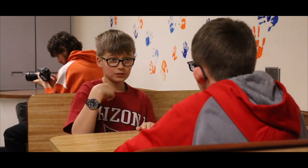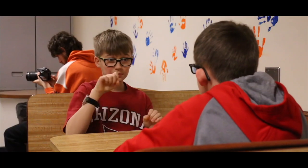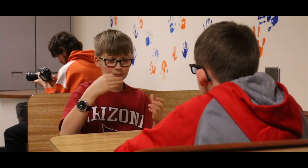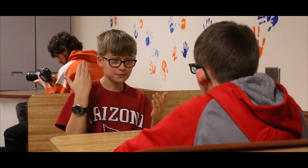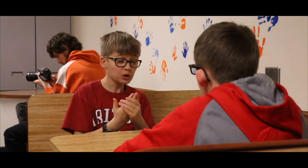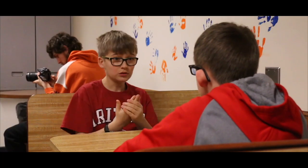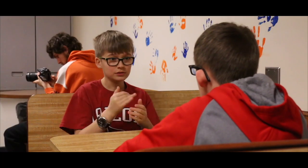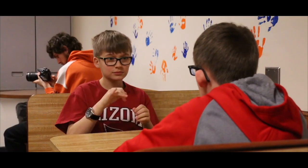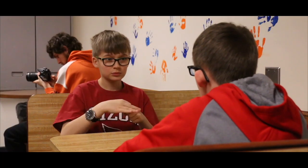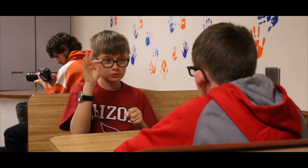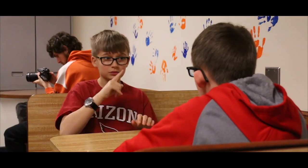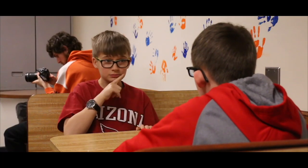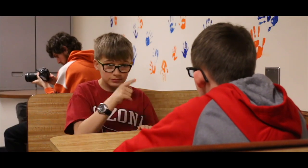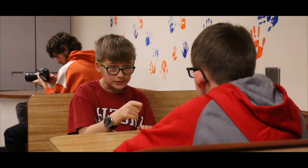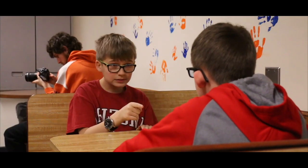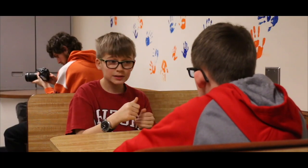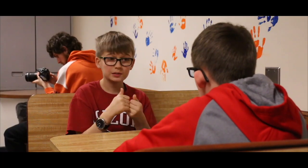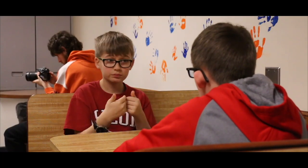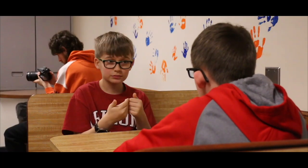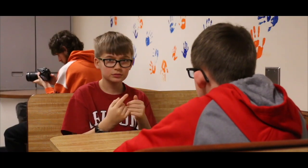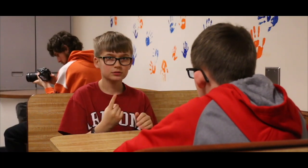Hey, you know. I can really prove the ghost is real. How?